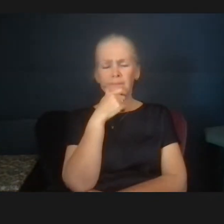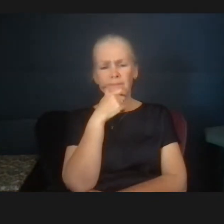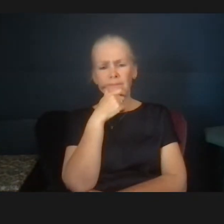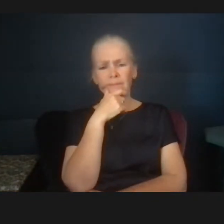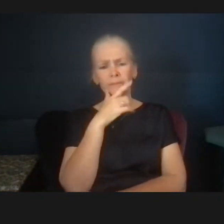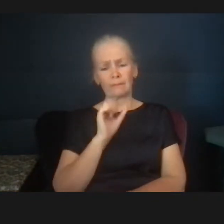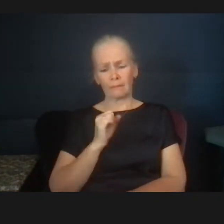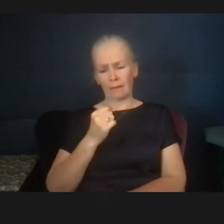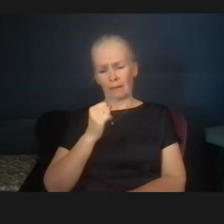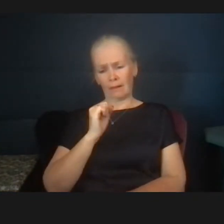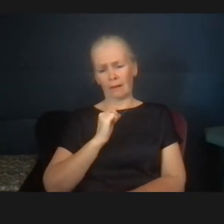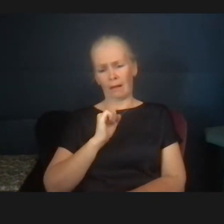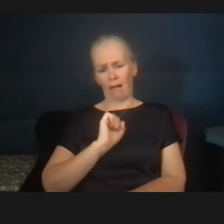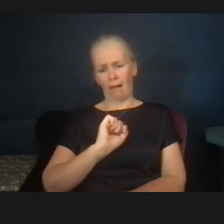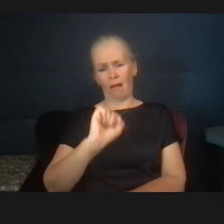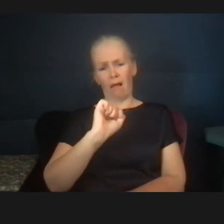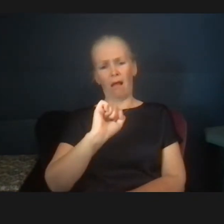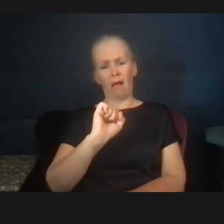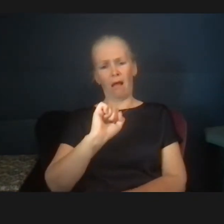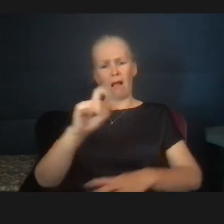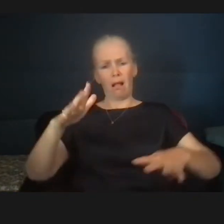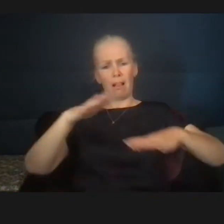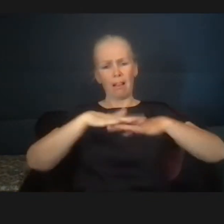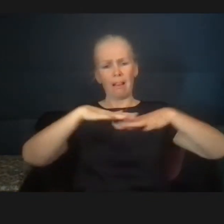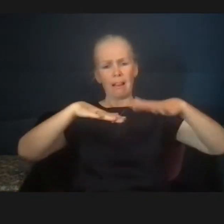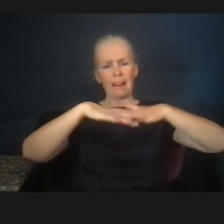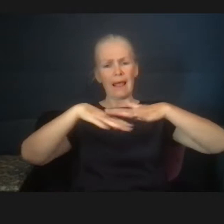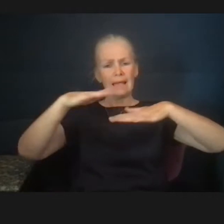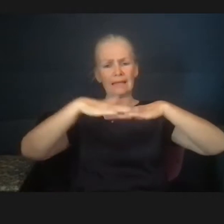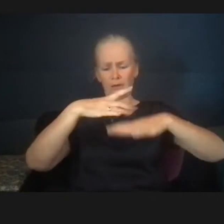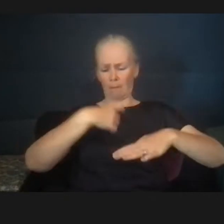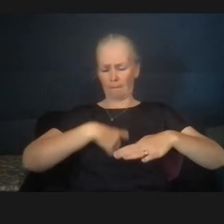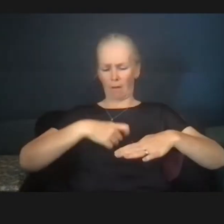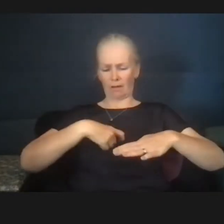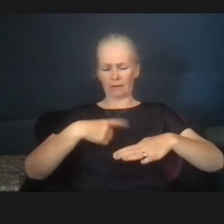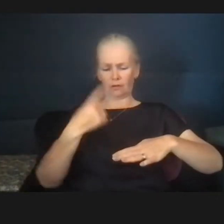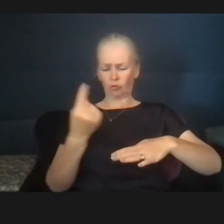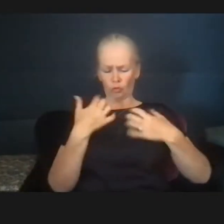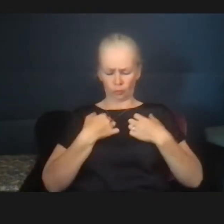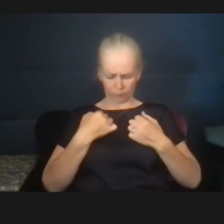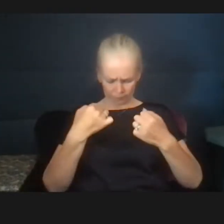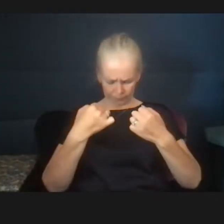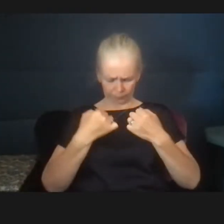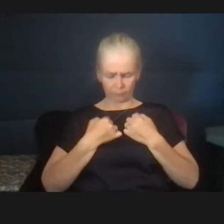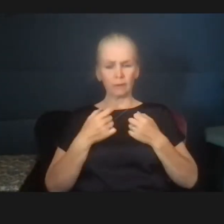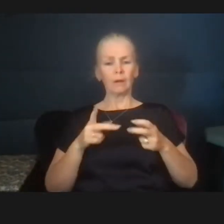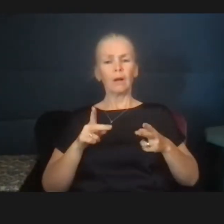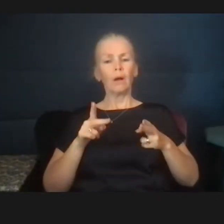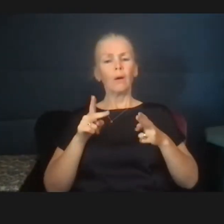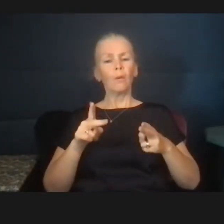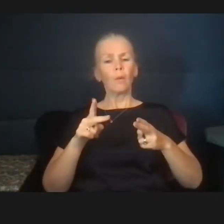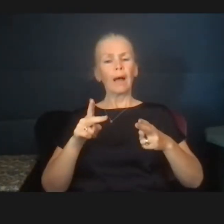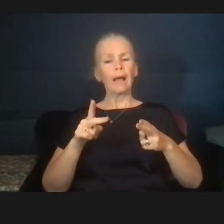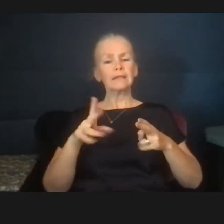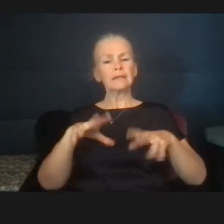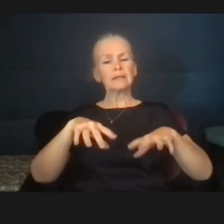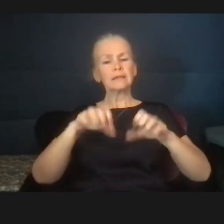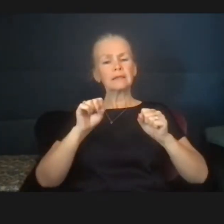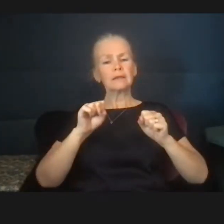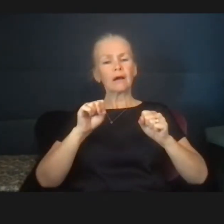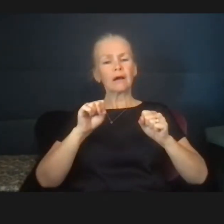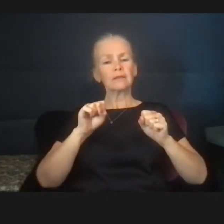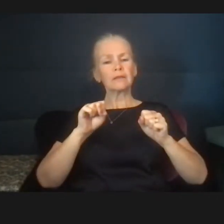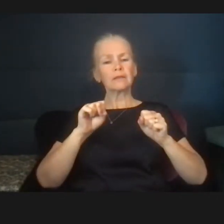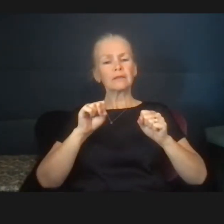my layers of personhood and the ways that I've sort of started to term it and feel that actually